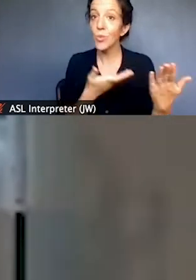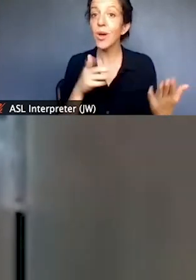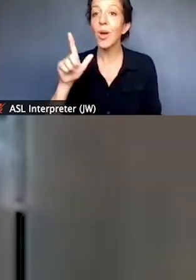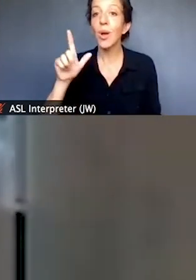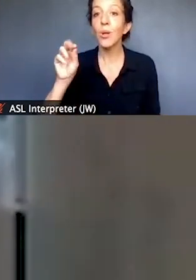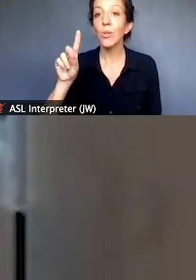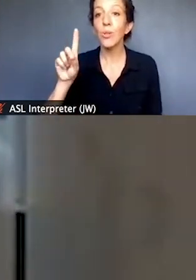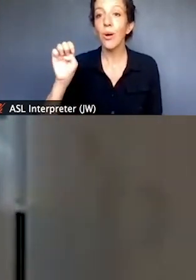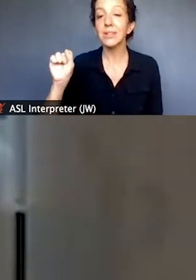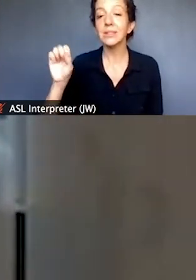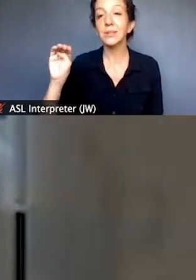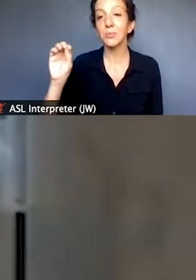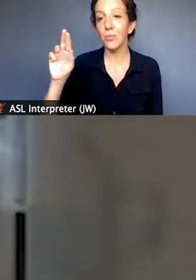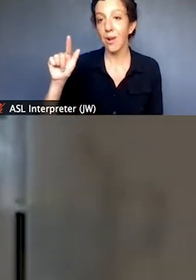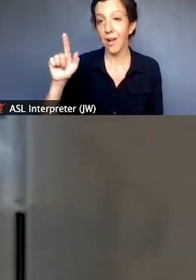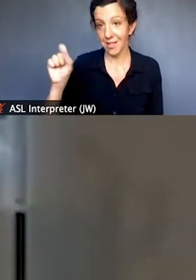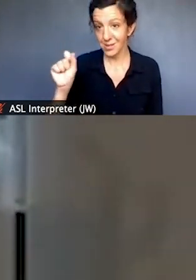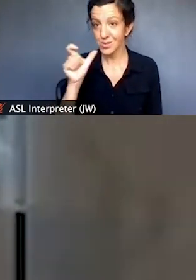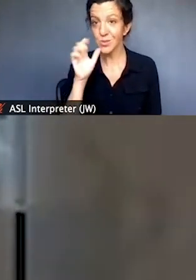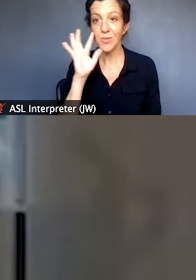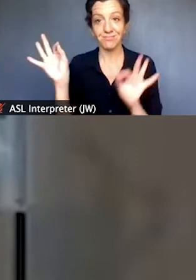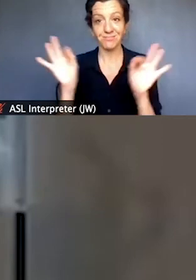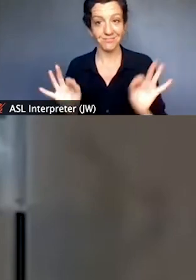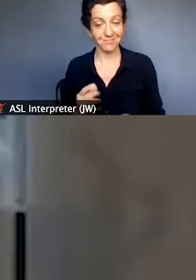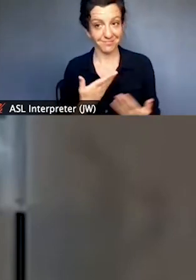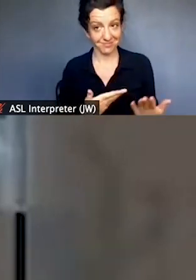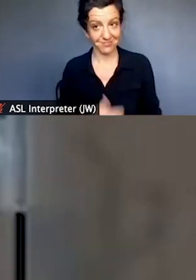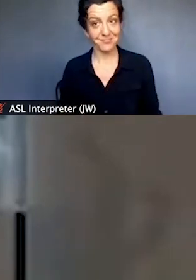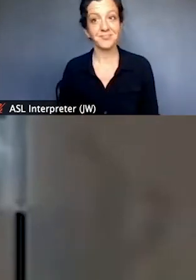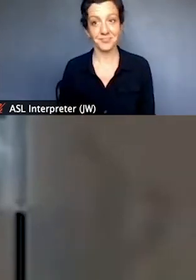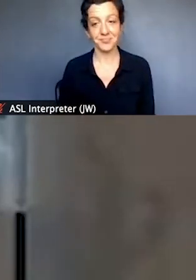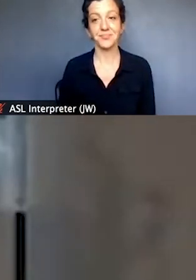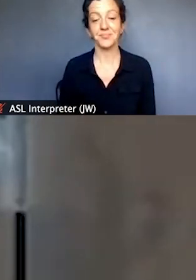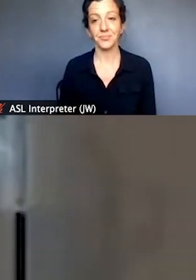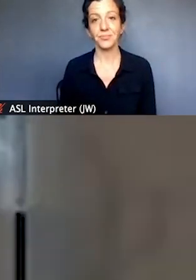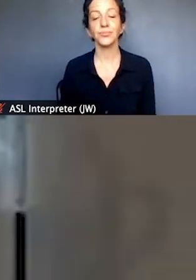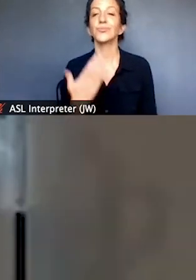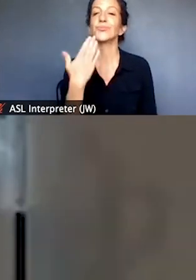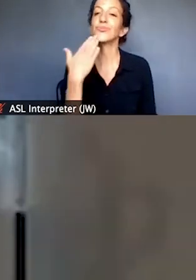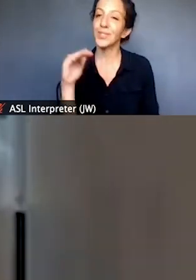and national origin -- from in public employment, public contracting and public education.